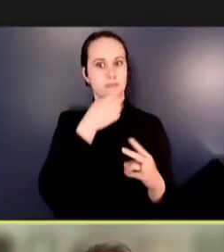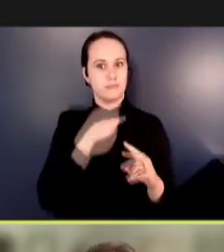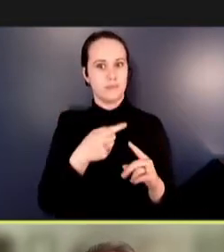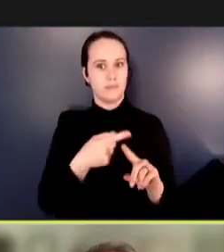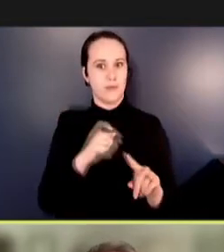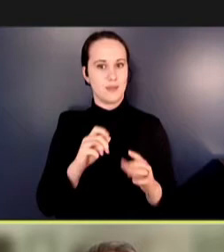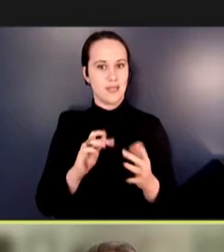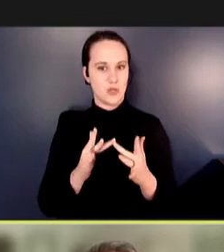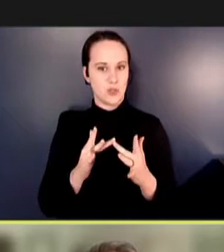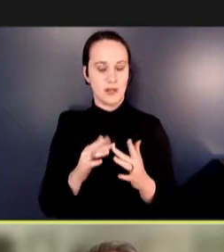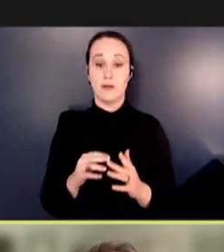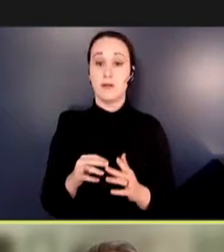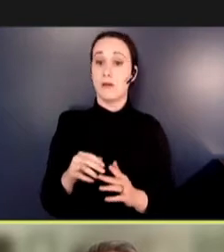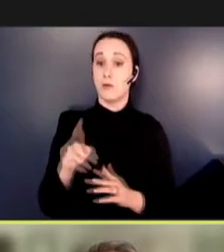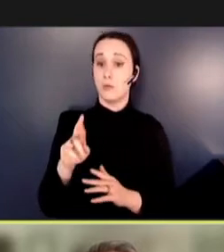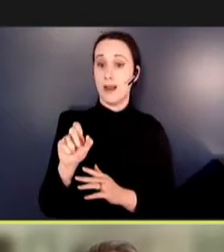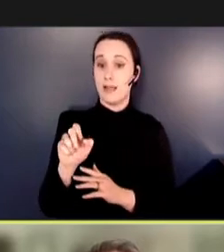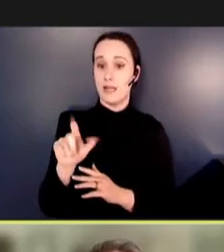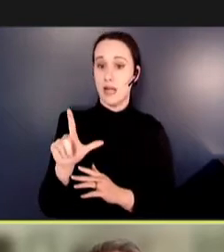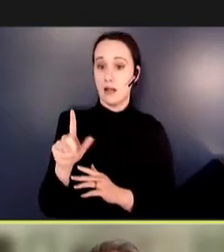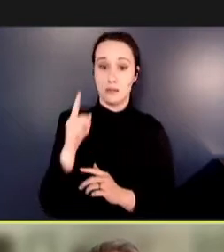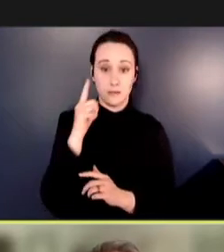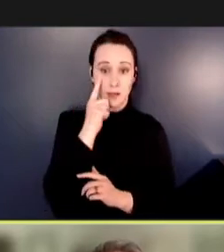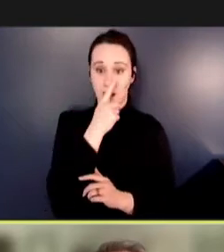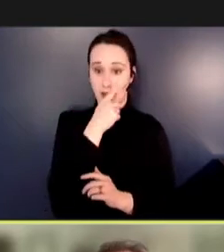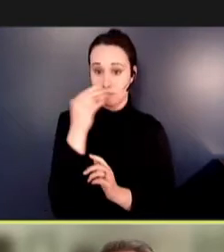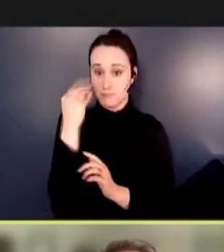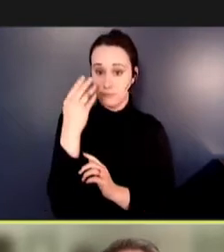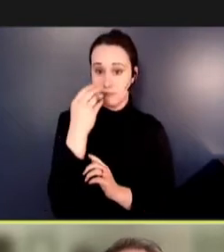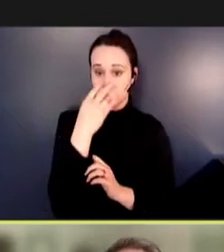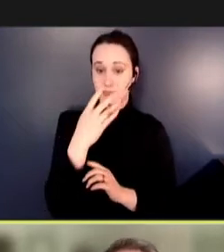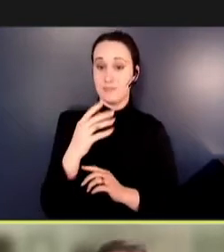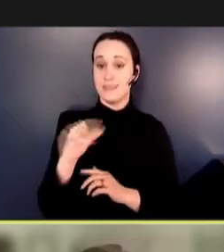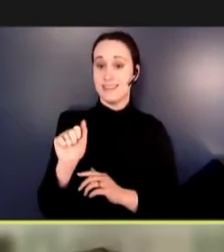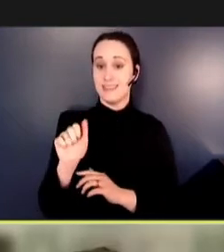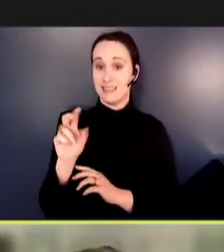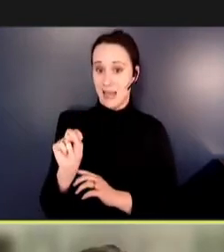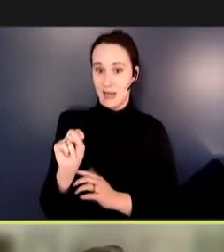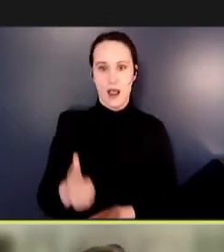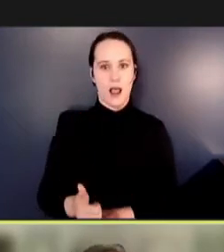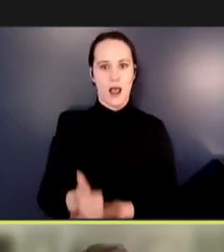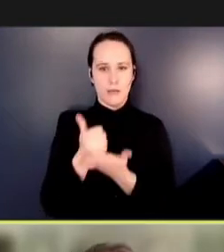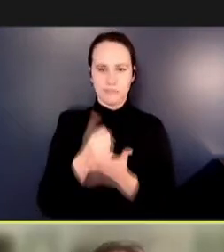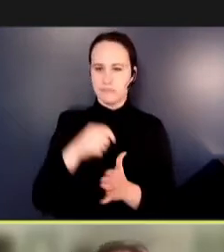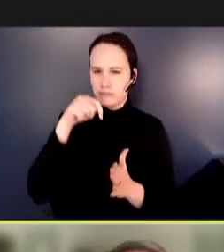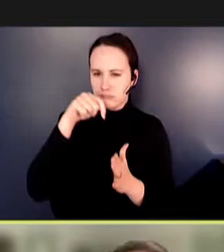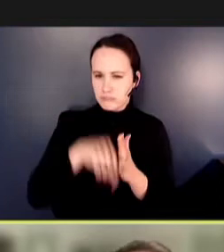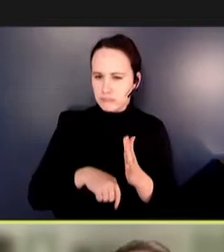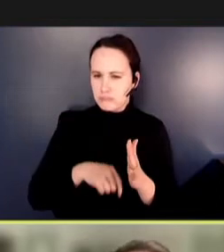scans are helping identifying underlying disease just from the image of the retina and with high